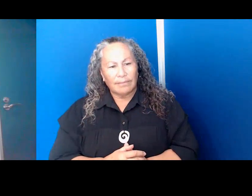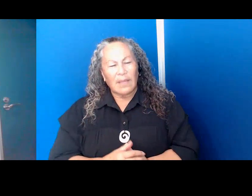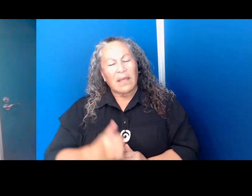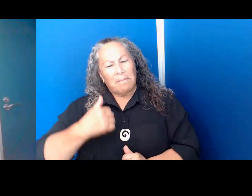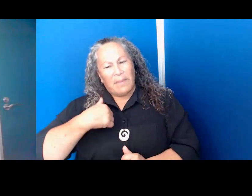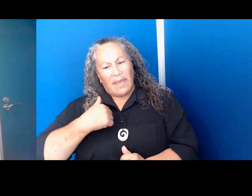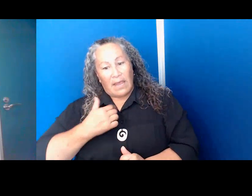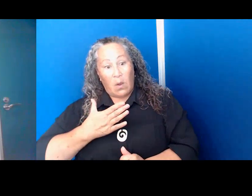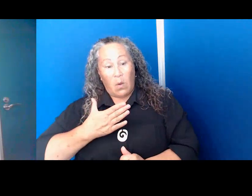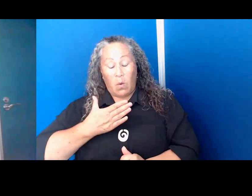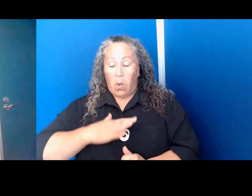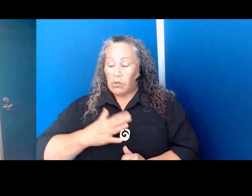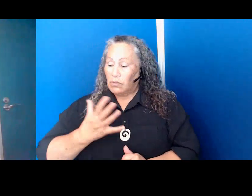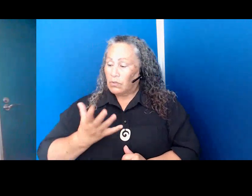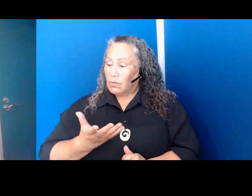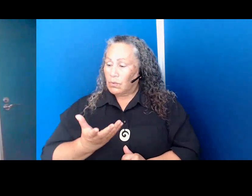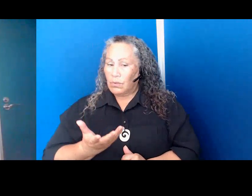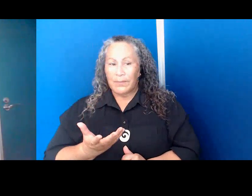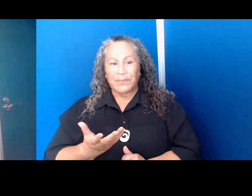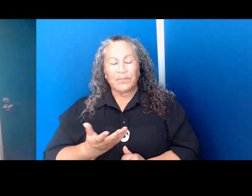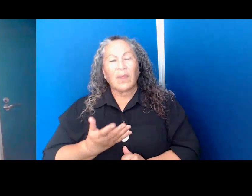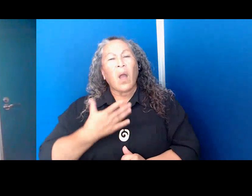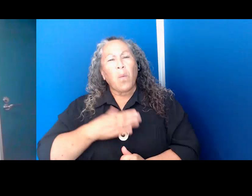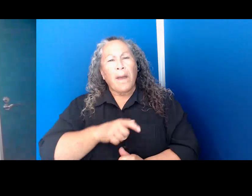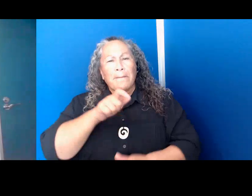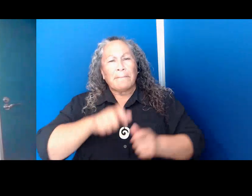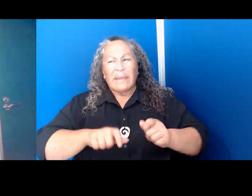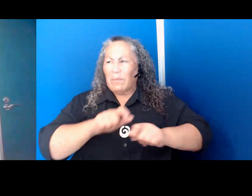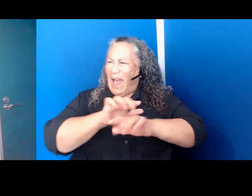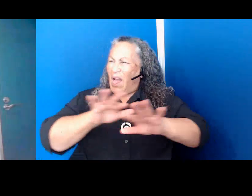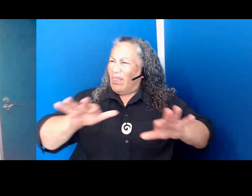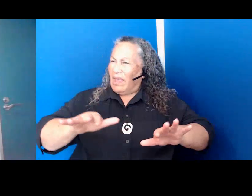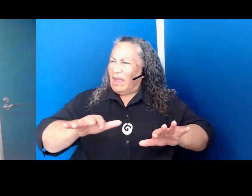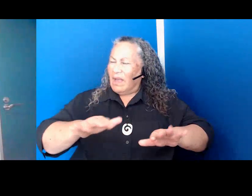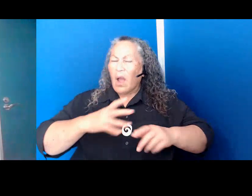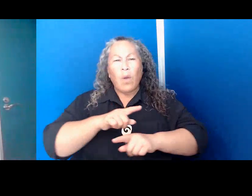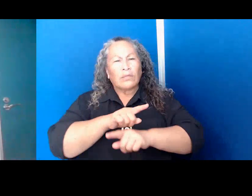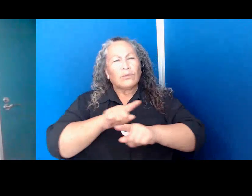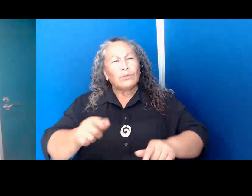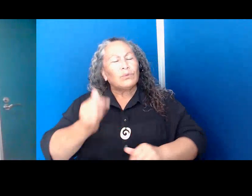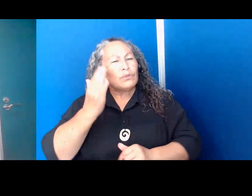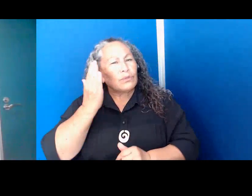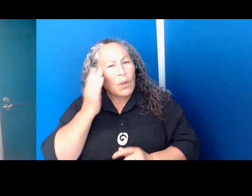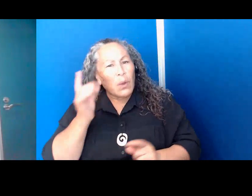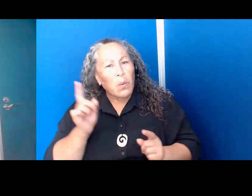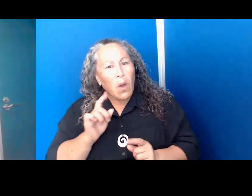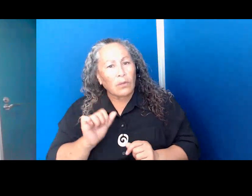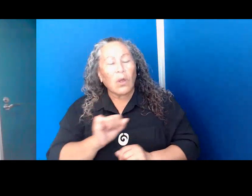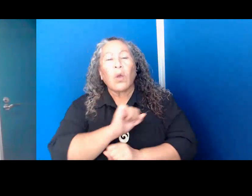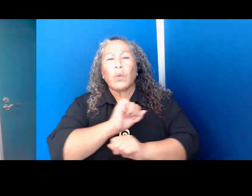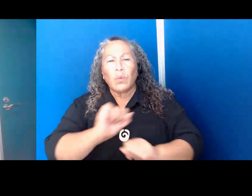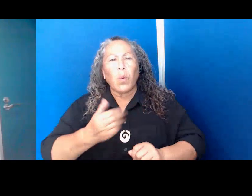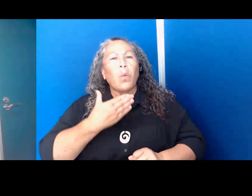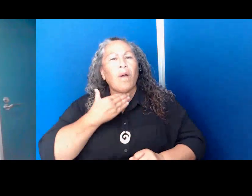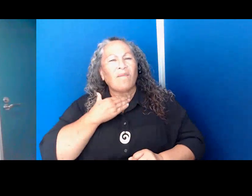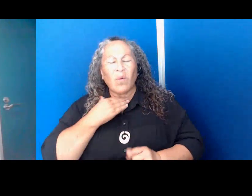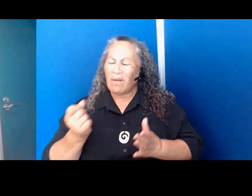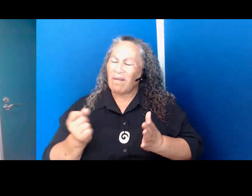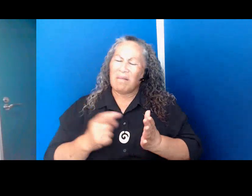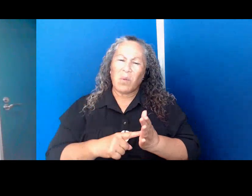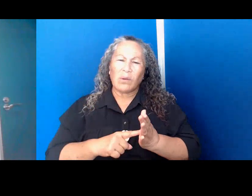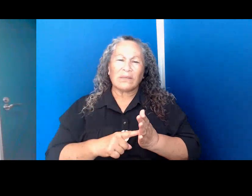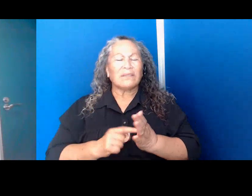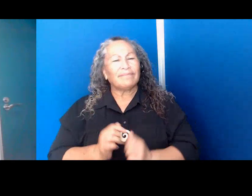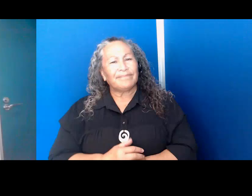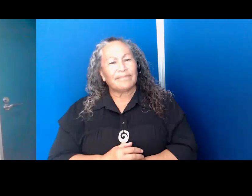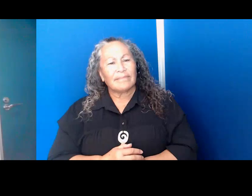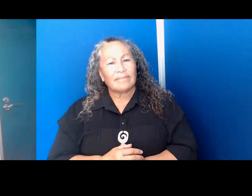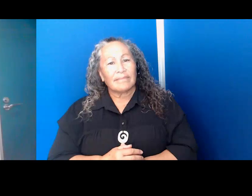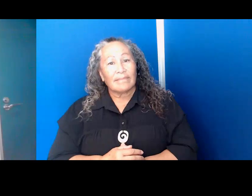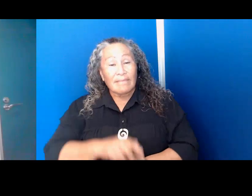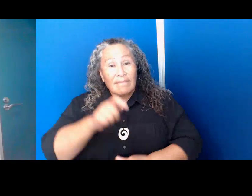I want people out there to know that their voices matter – where people with disabilities are seen,